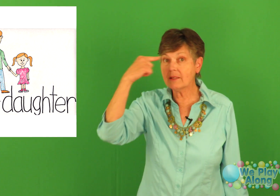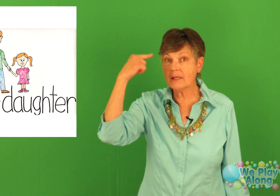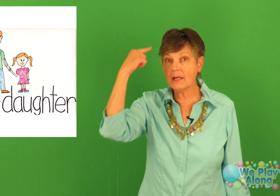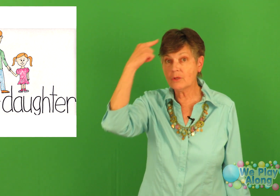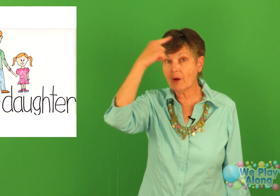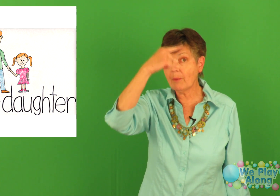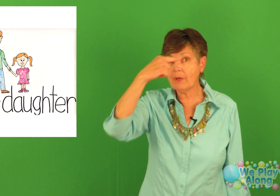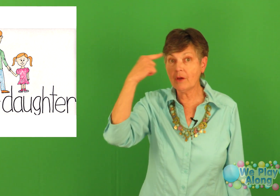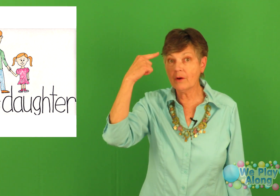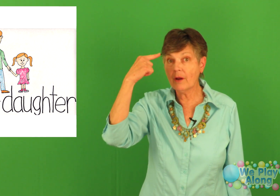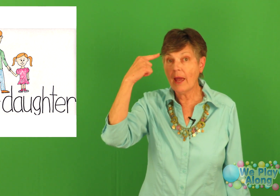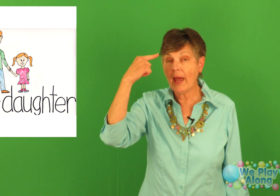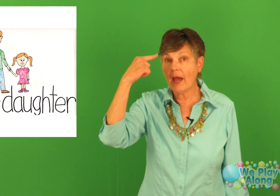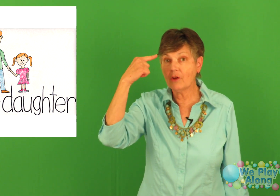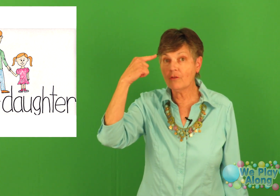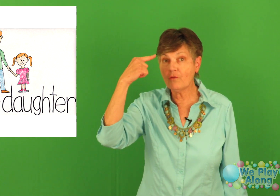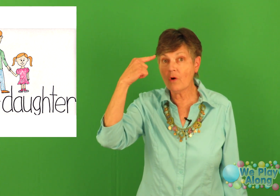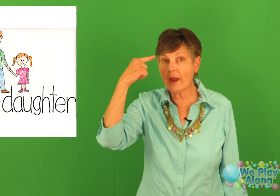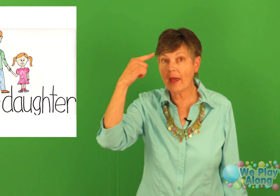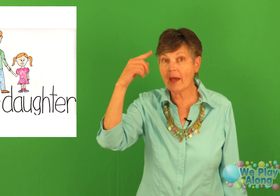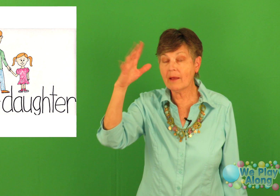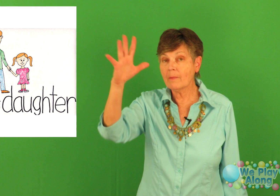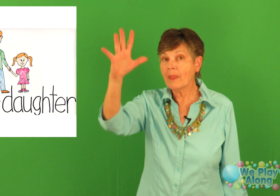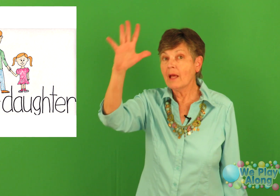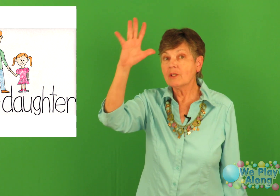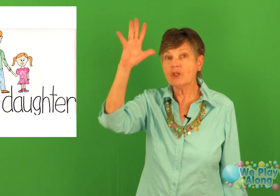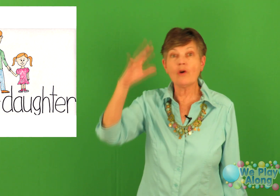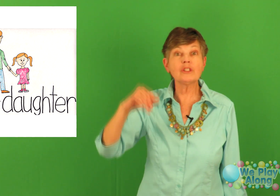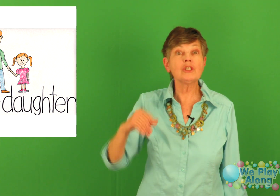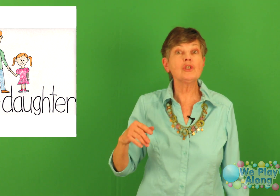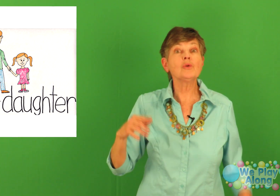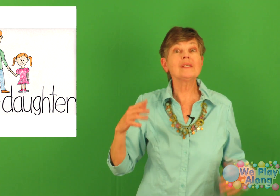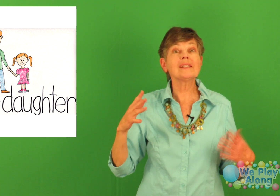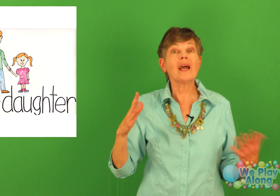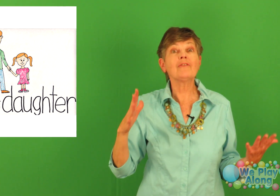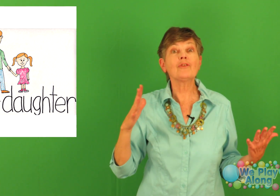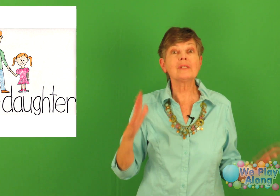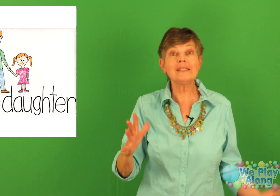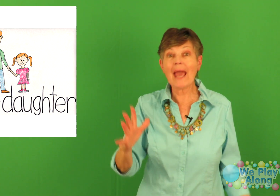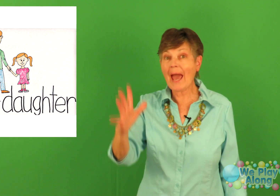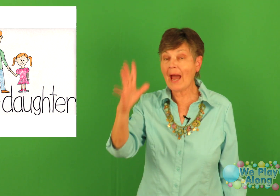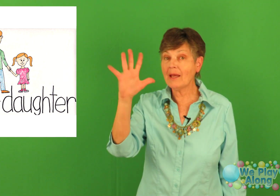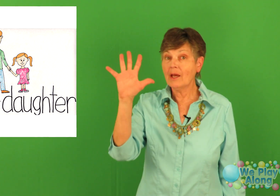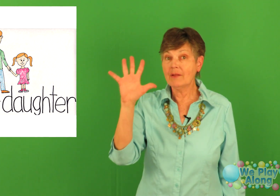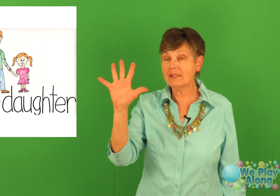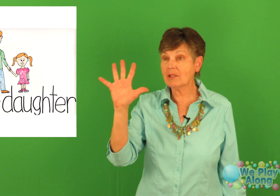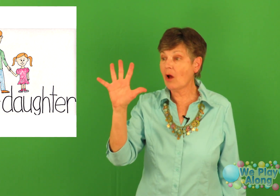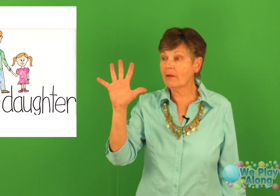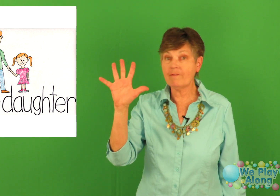signs are up here at your forehead so to do the sign for dad this is called a